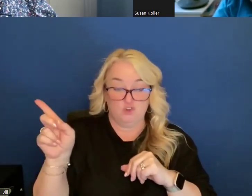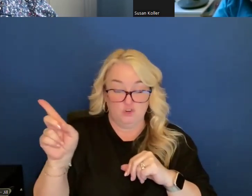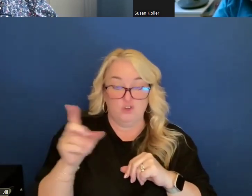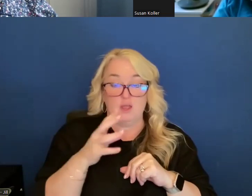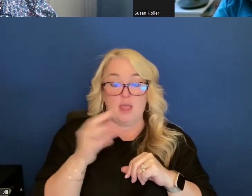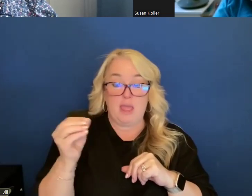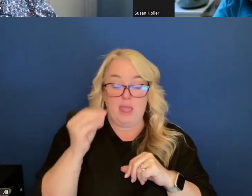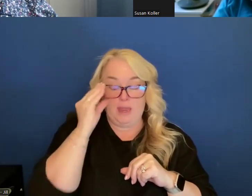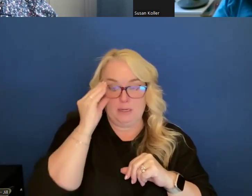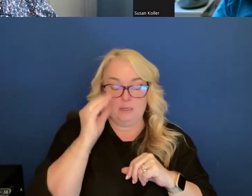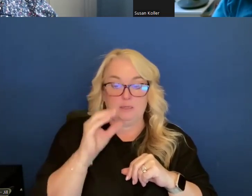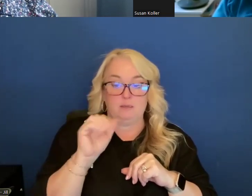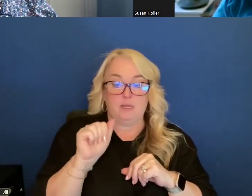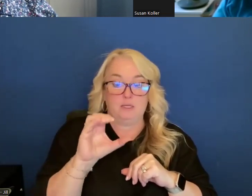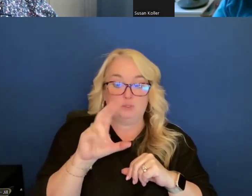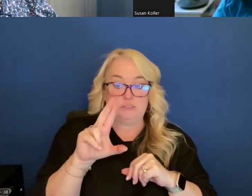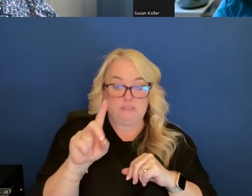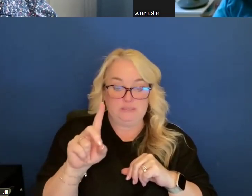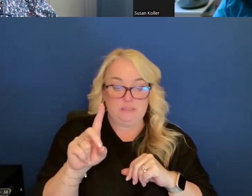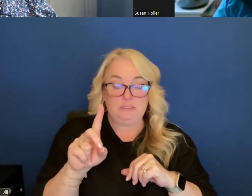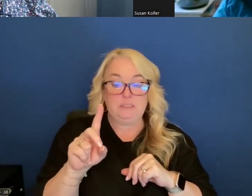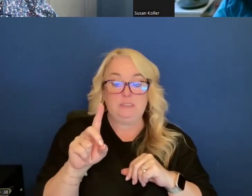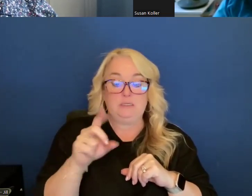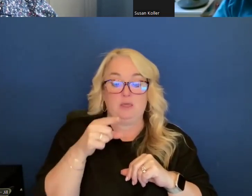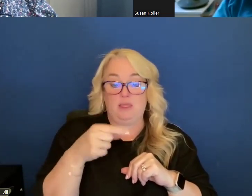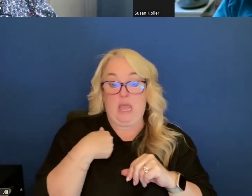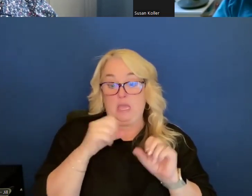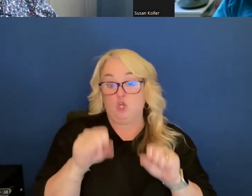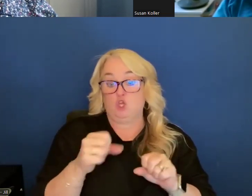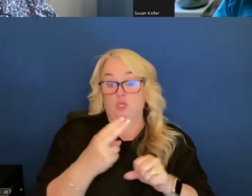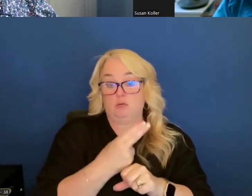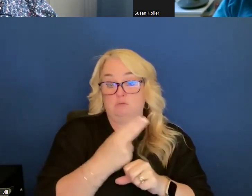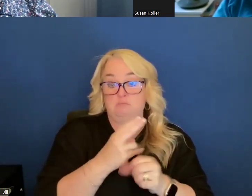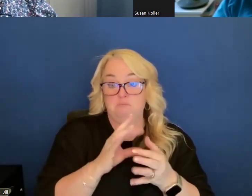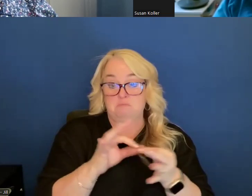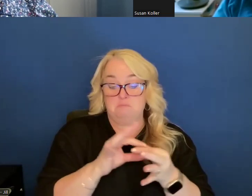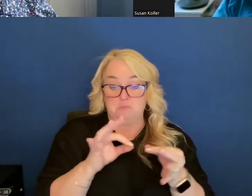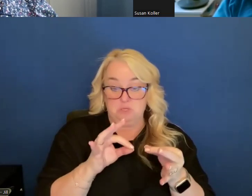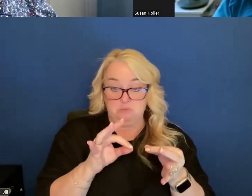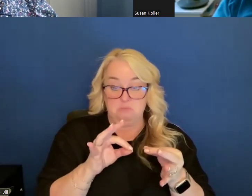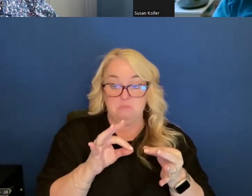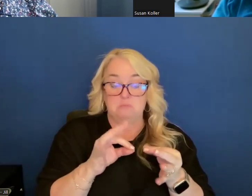AUCD, that I could talk to for feedback, and say "I don't